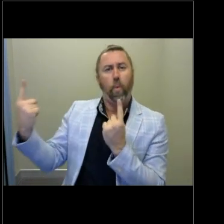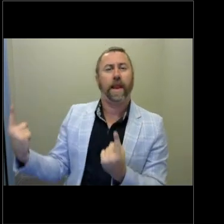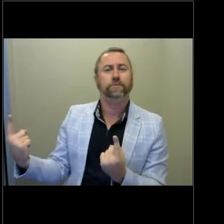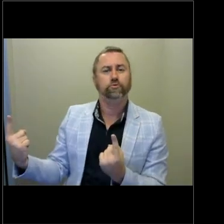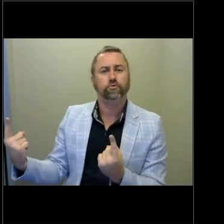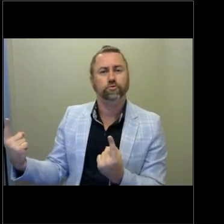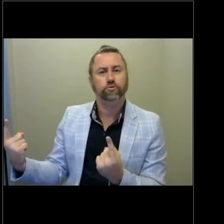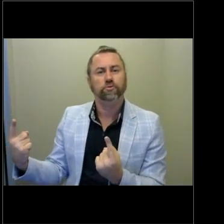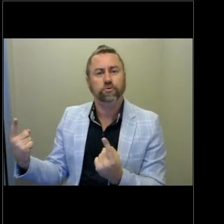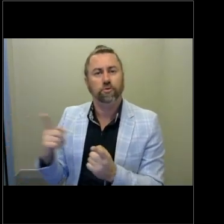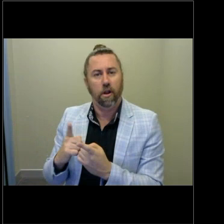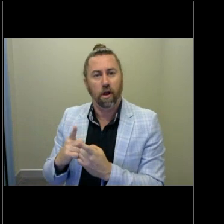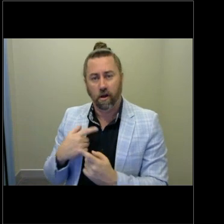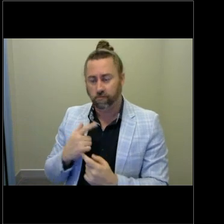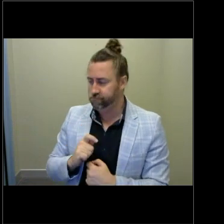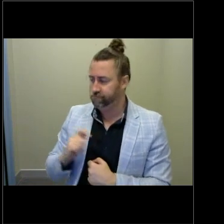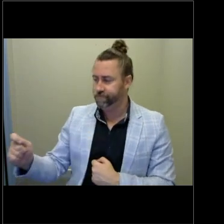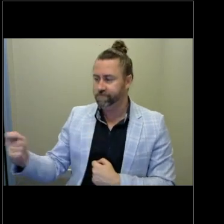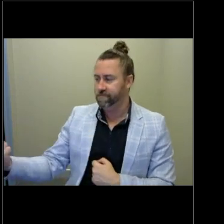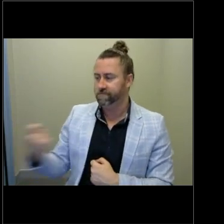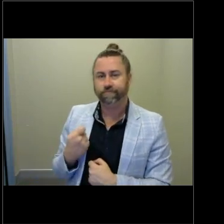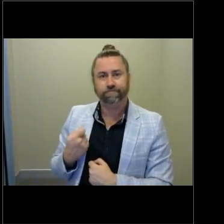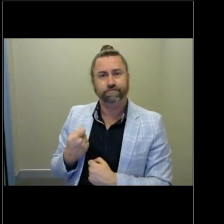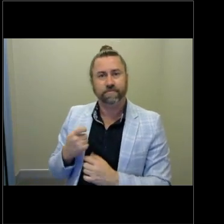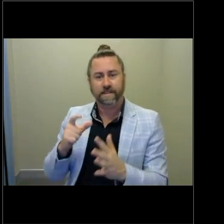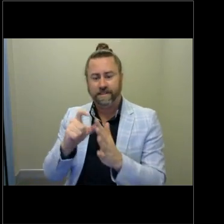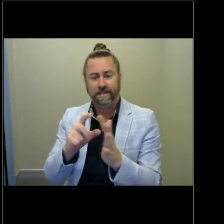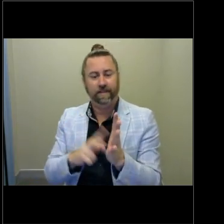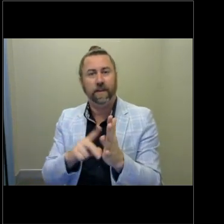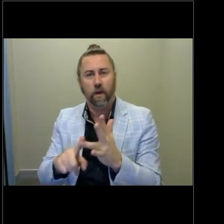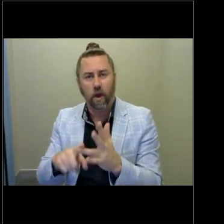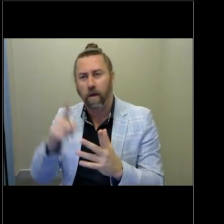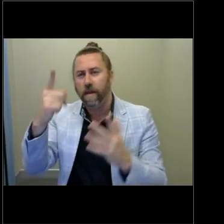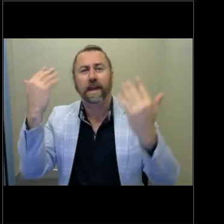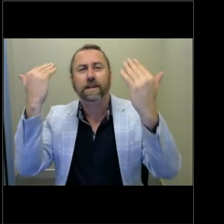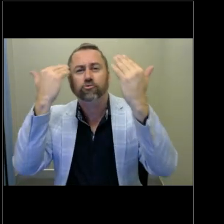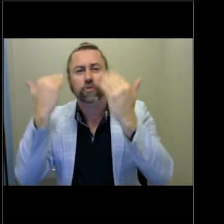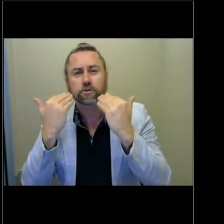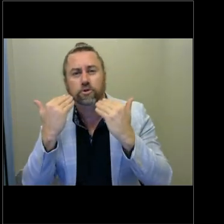And that's typically then when a magistrate would look at hearing both of those together,